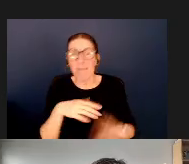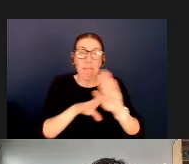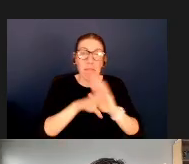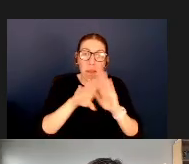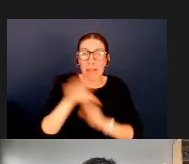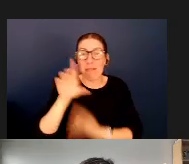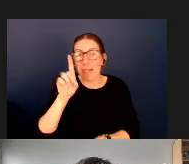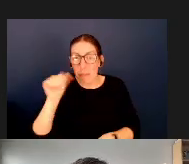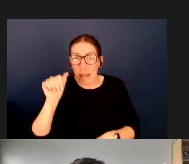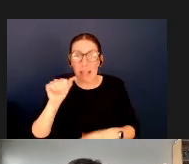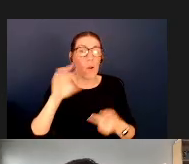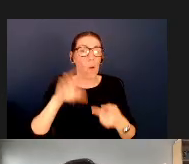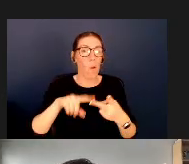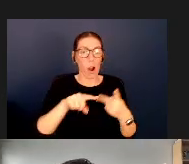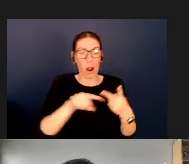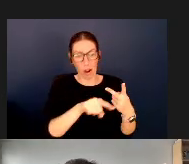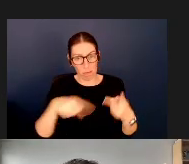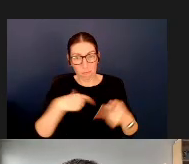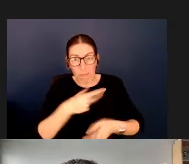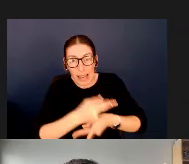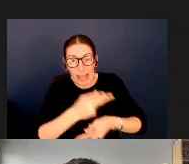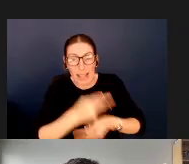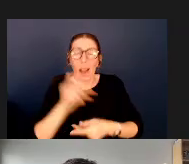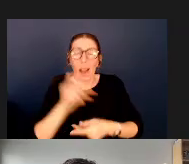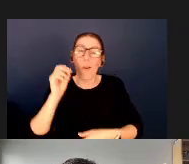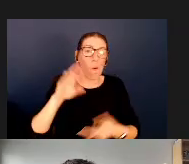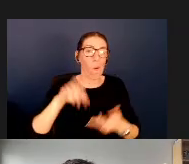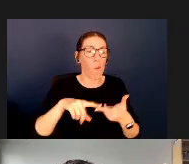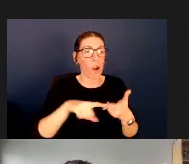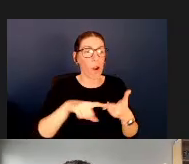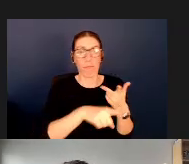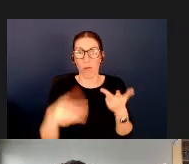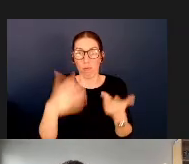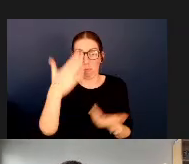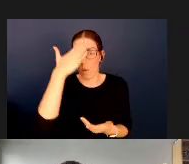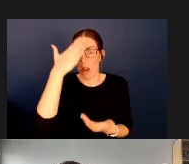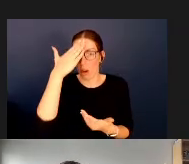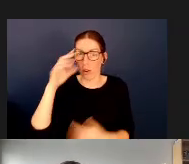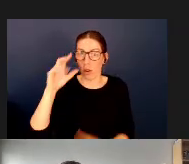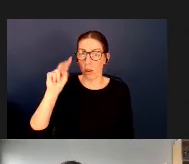or you happen to be familiar with some of the news stories over the past few years